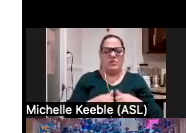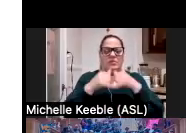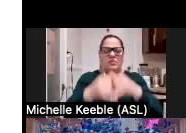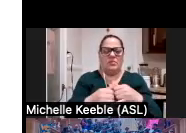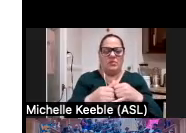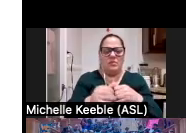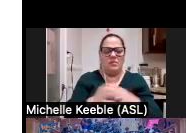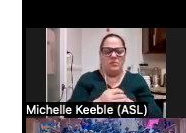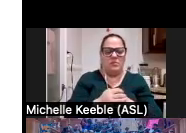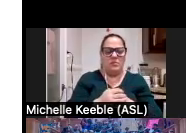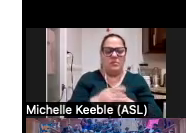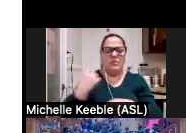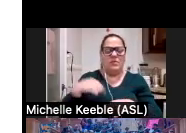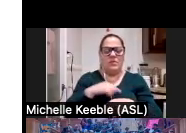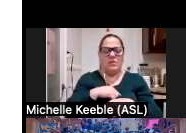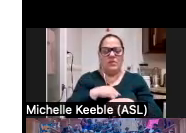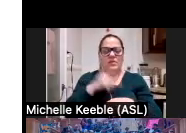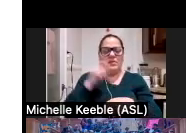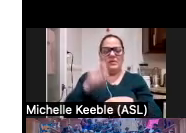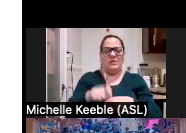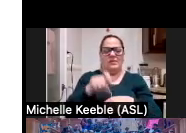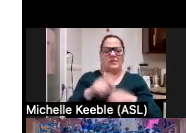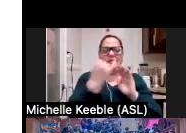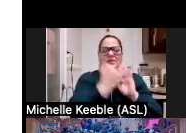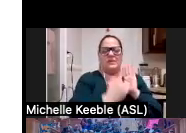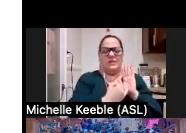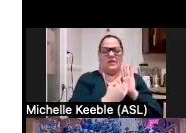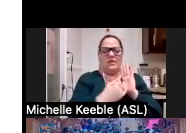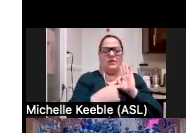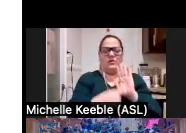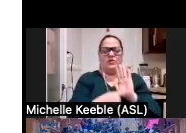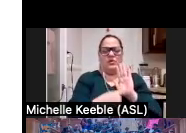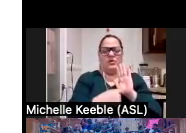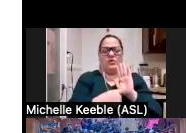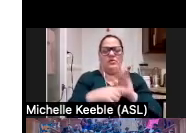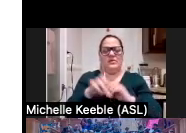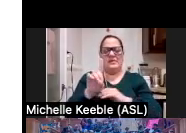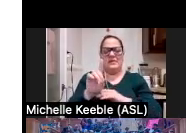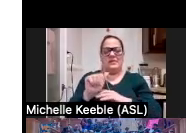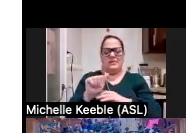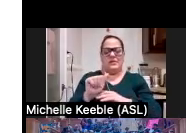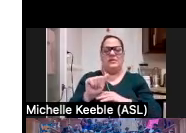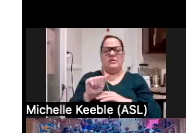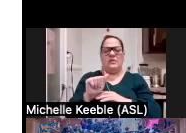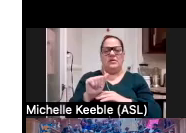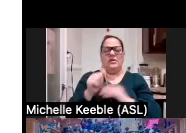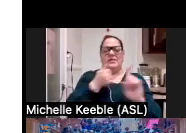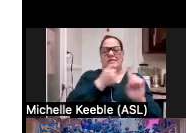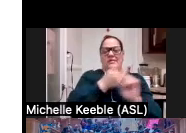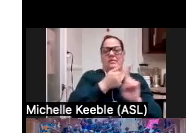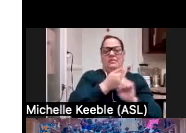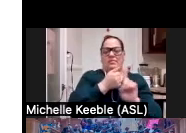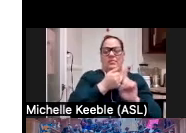curriculum that's designed to empower students with disabilities to themselves develop empowered